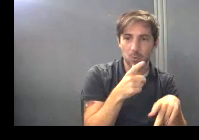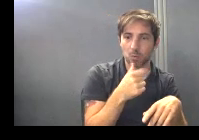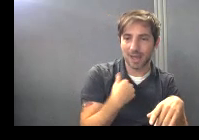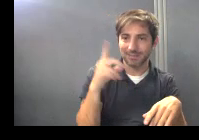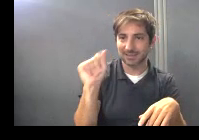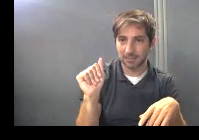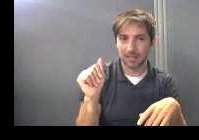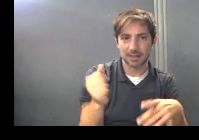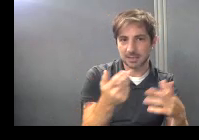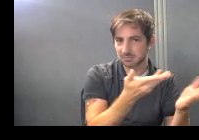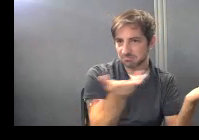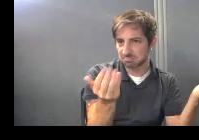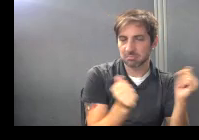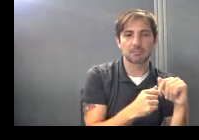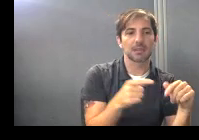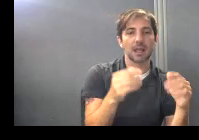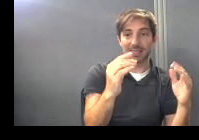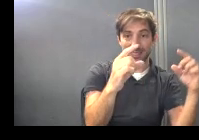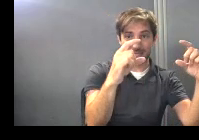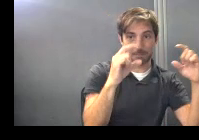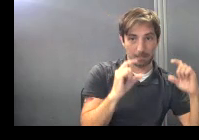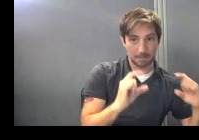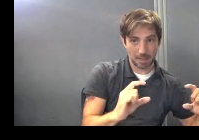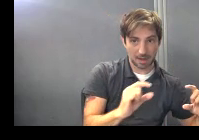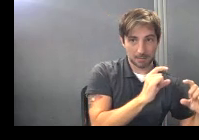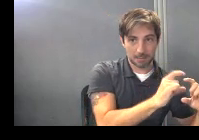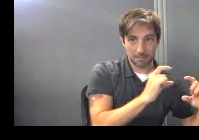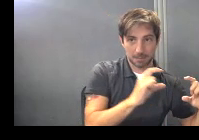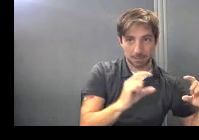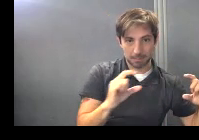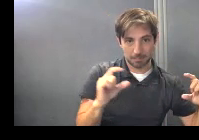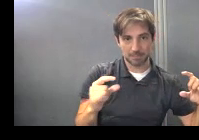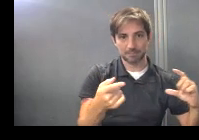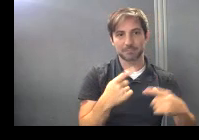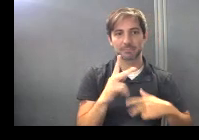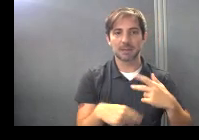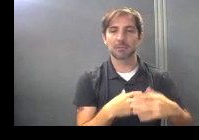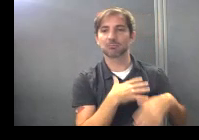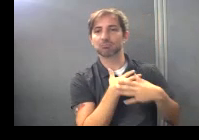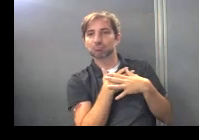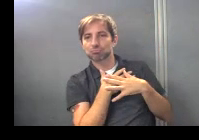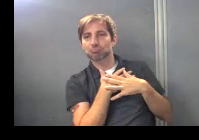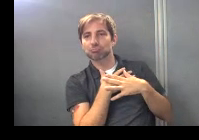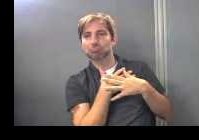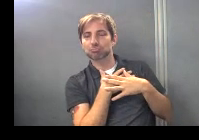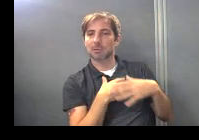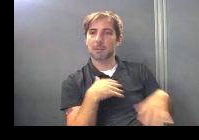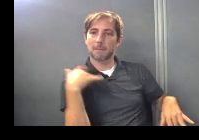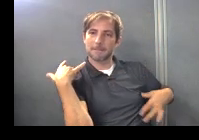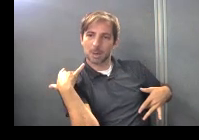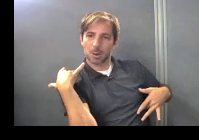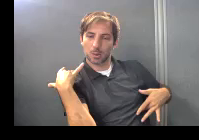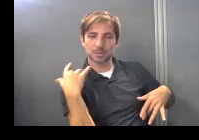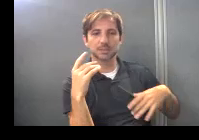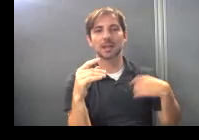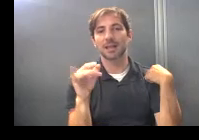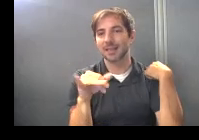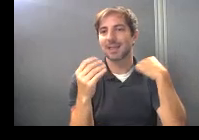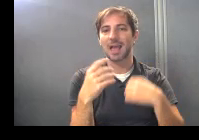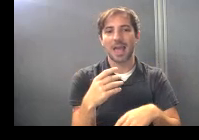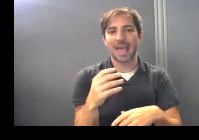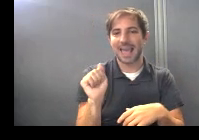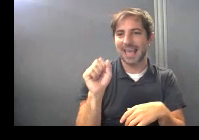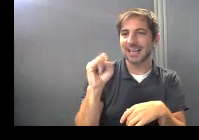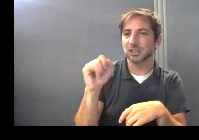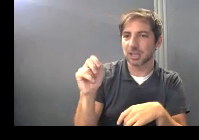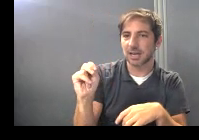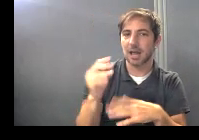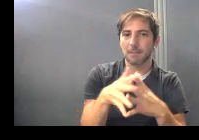AT THE BOTTOM ARE PEOPLE POSED FOR THE PICTURE FOR THE WORKSHOP.